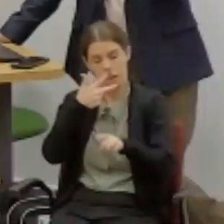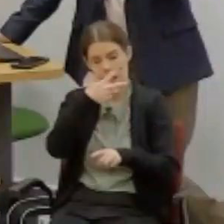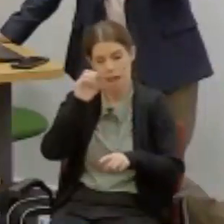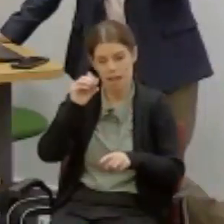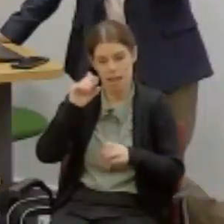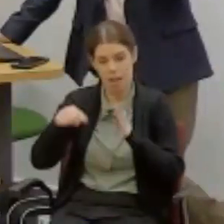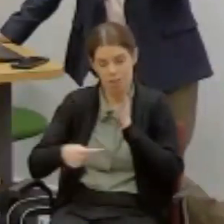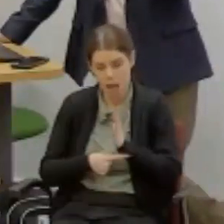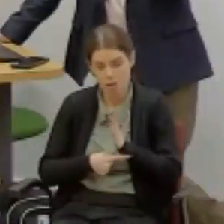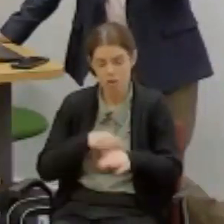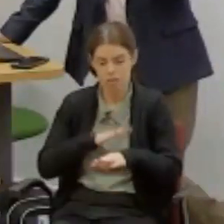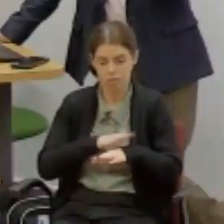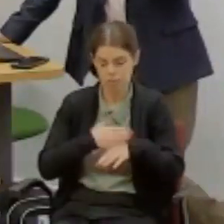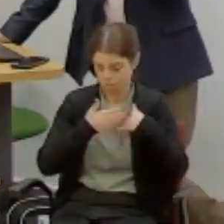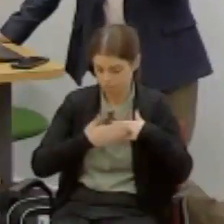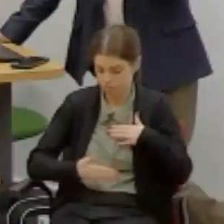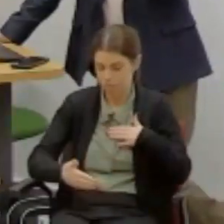times over a career.